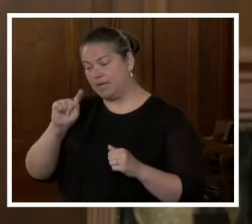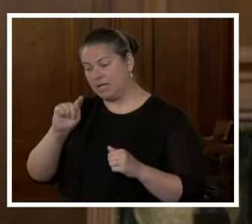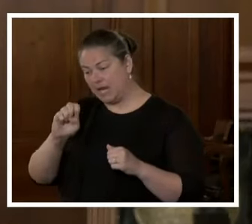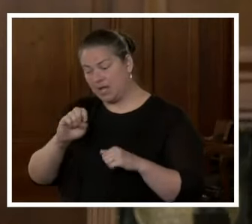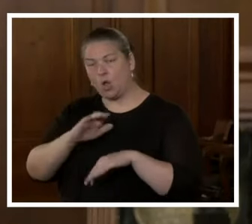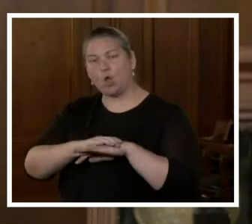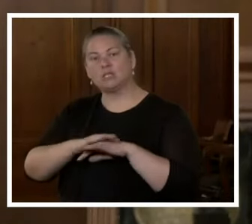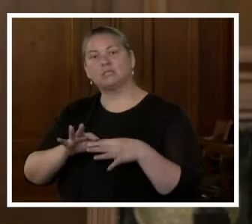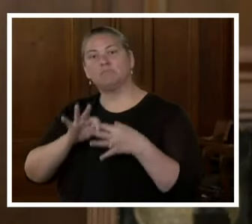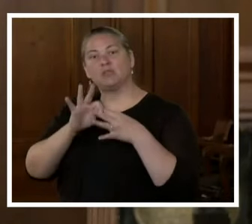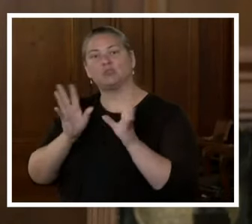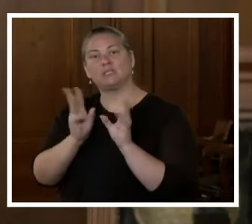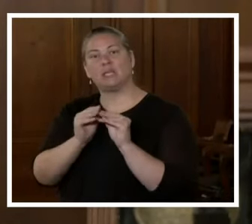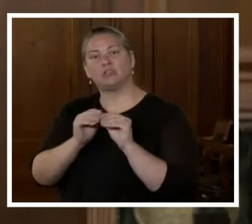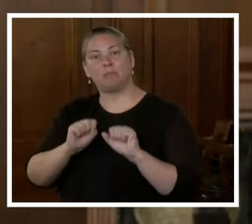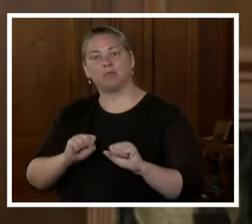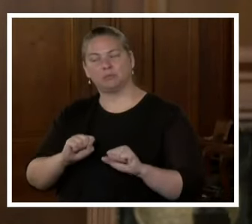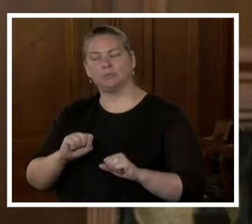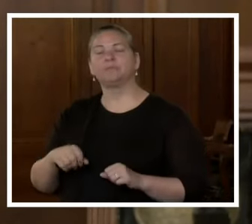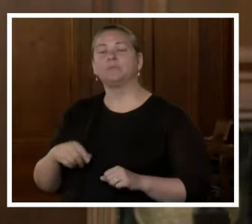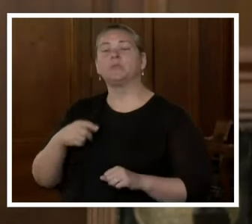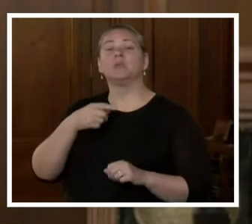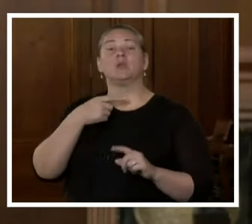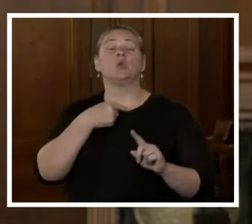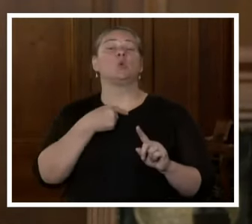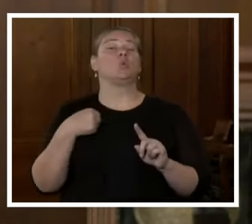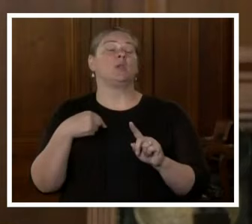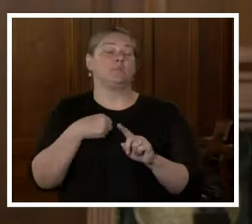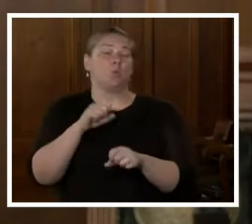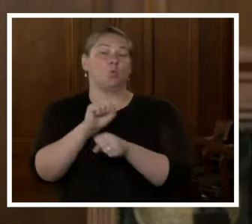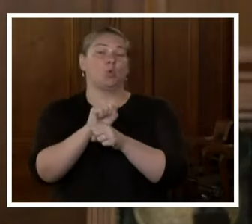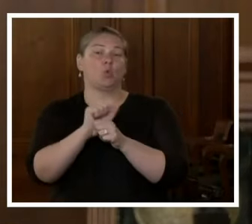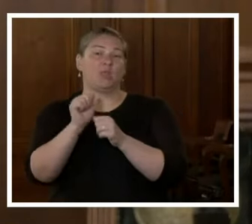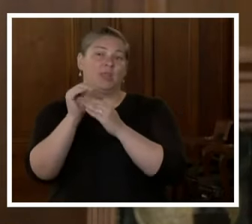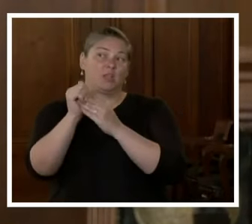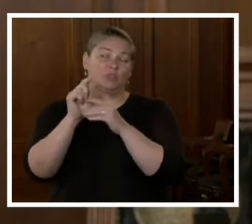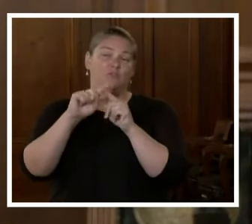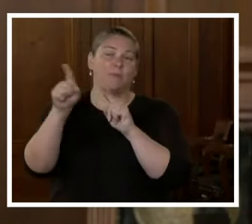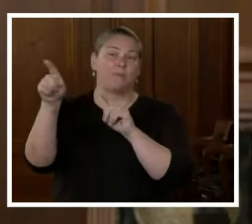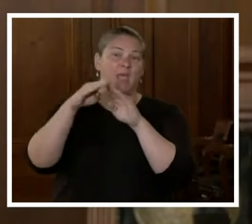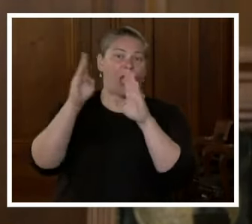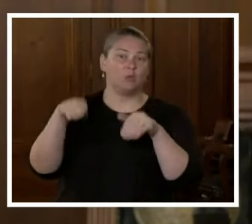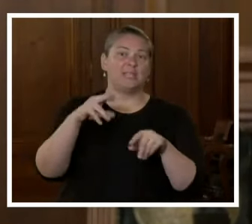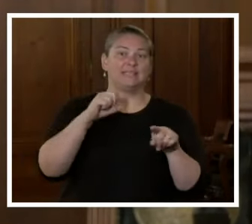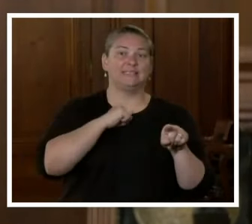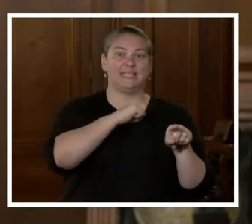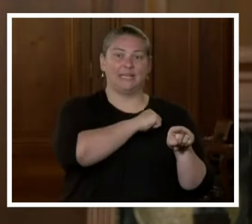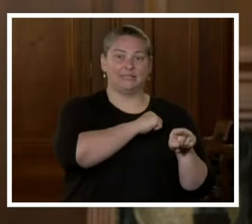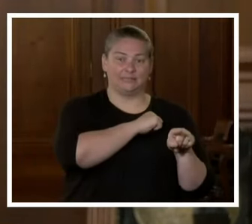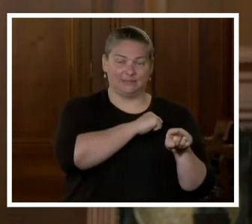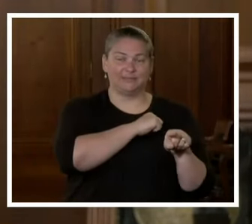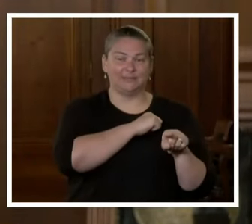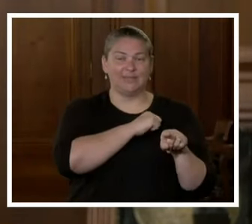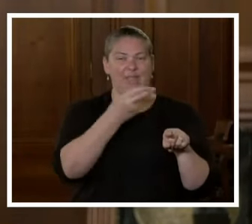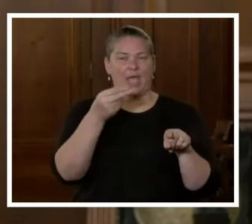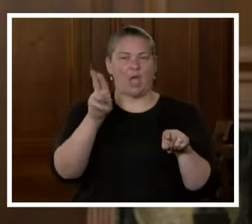DISTANCING. ARE YOU PREPARED FOR THE -- SPIKE IN COVID-19 -- [NOT AUDIBLE] FROM THESE GROUP GATHERING